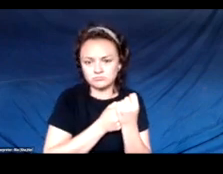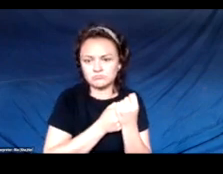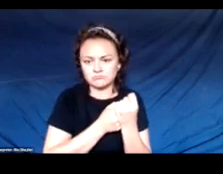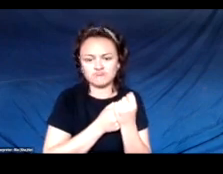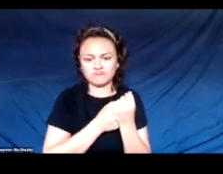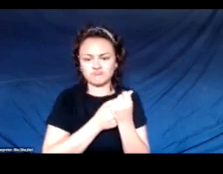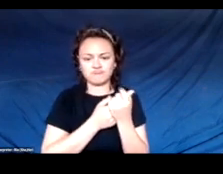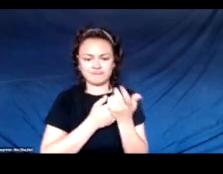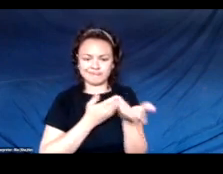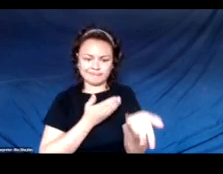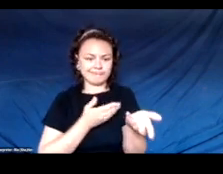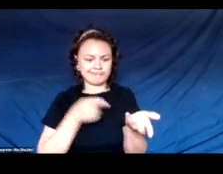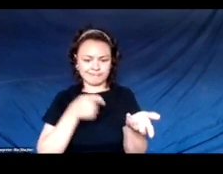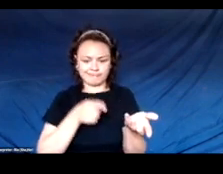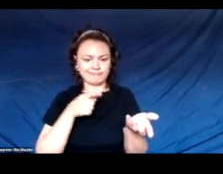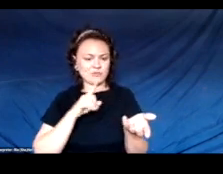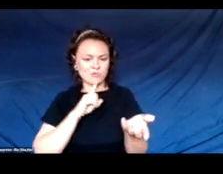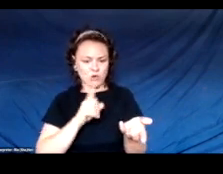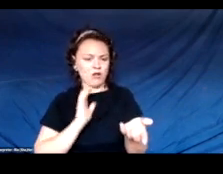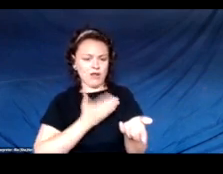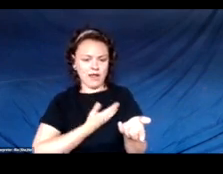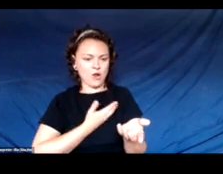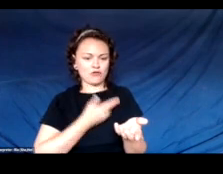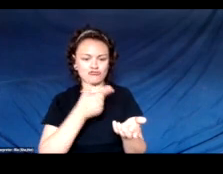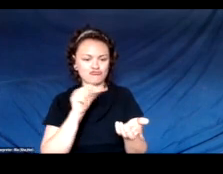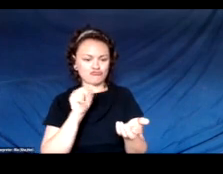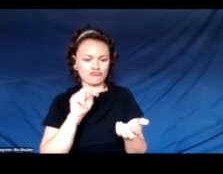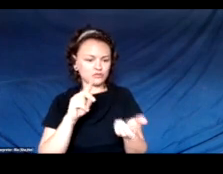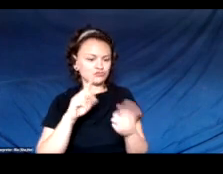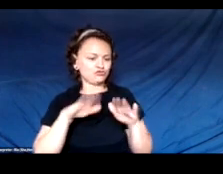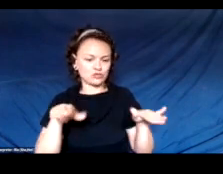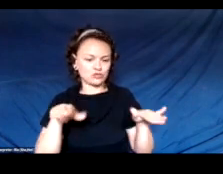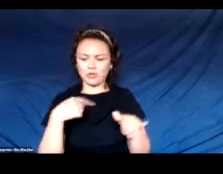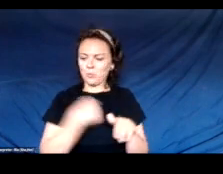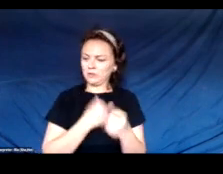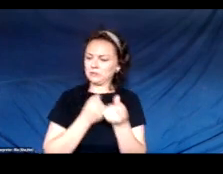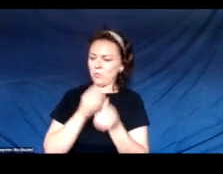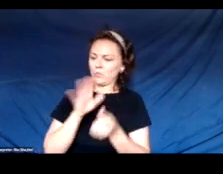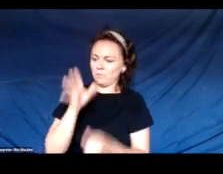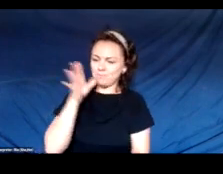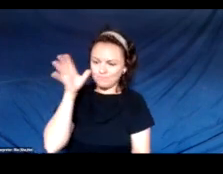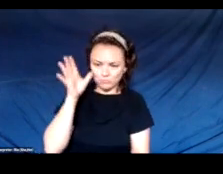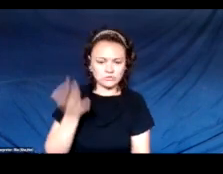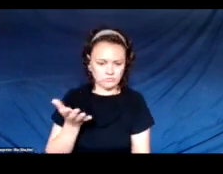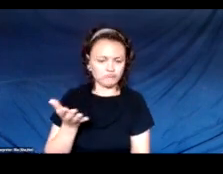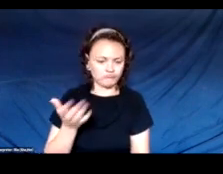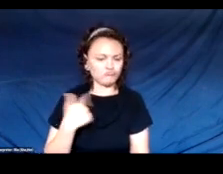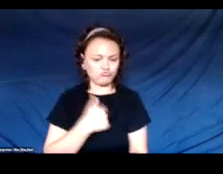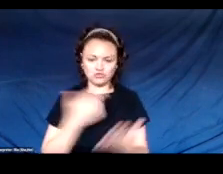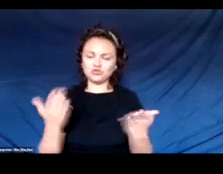our parents, we support them. We love them. Thank you.